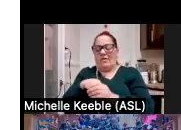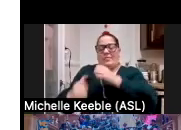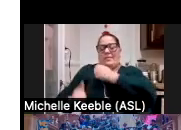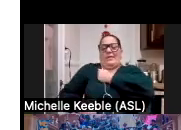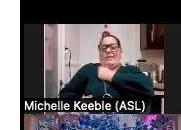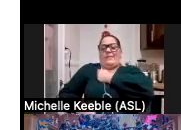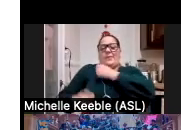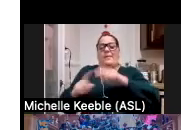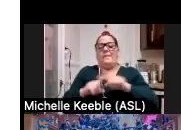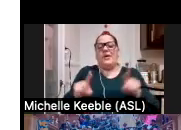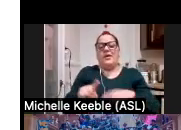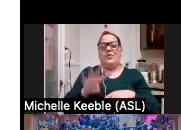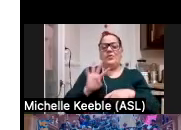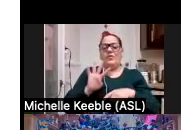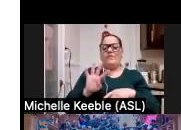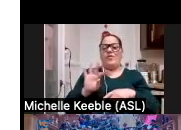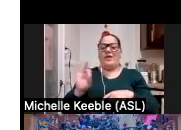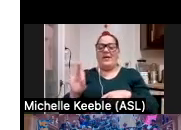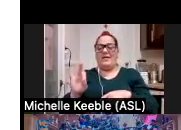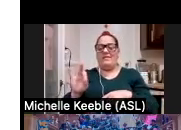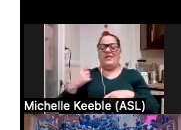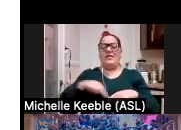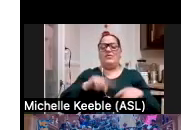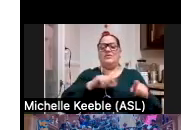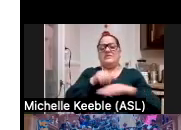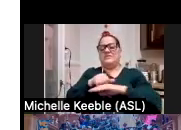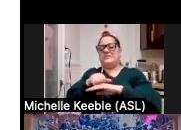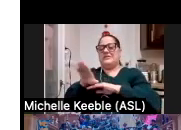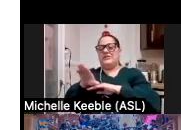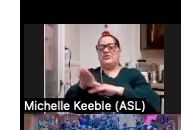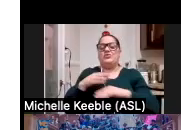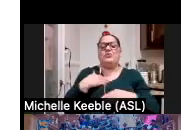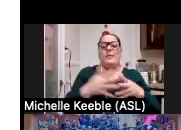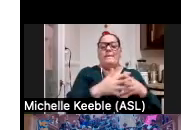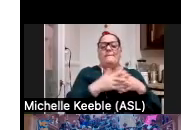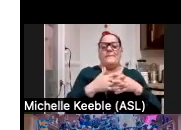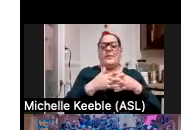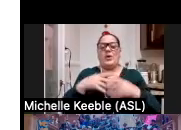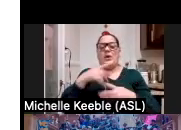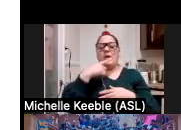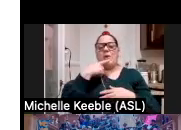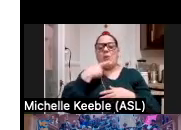Um but he was referred to the American Red Cross where they felt like he could really make a